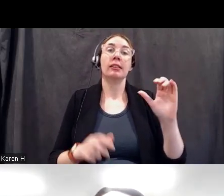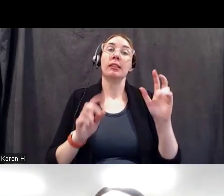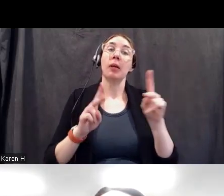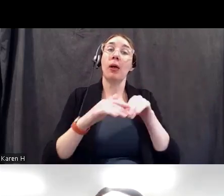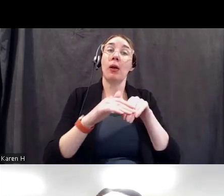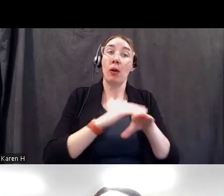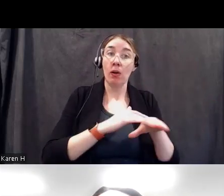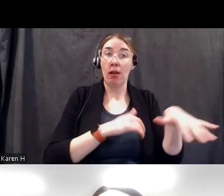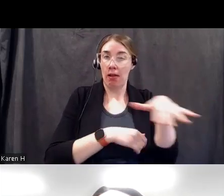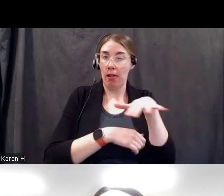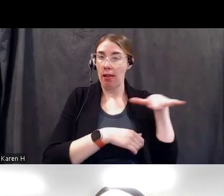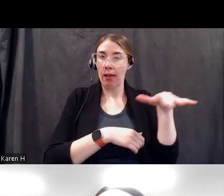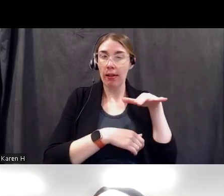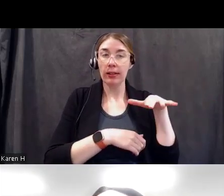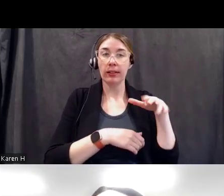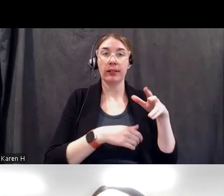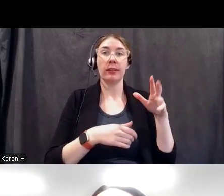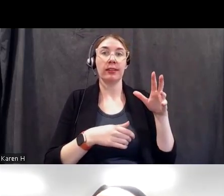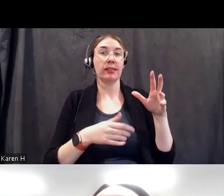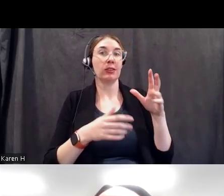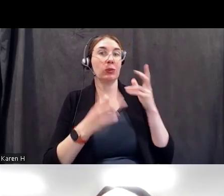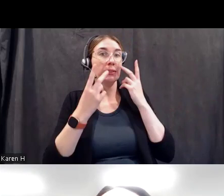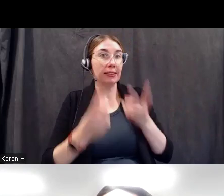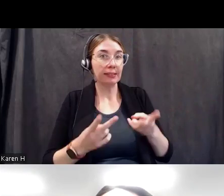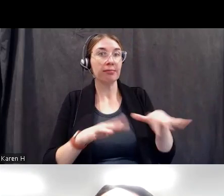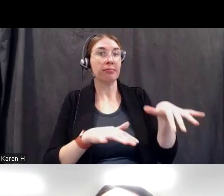that region of the Adirondacks and making it accessible for people,